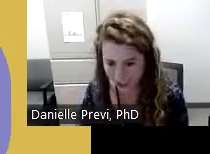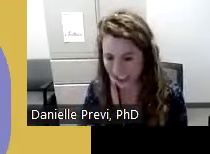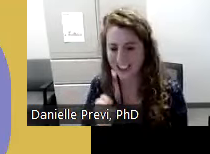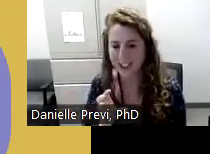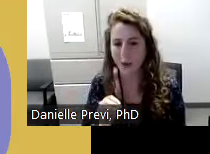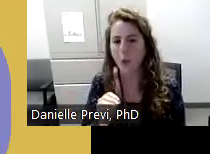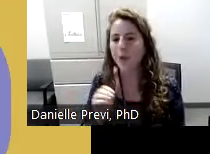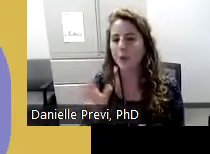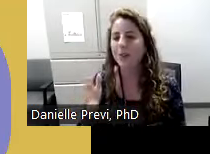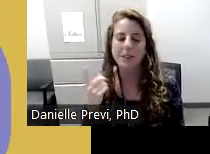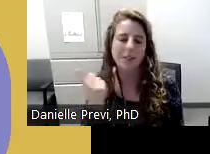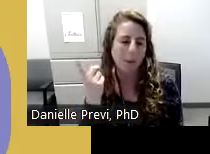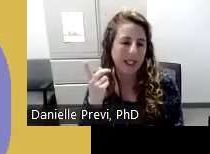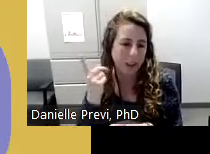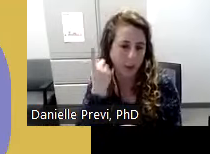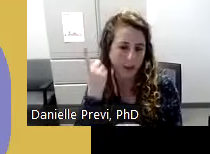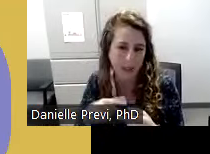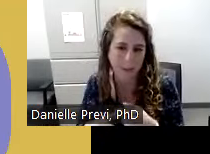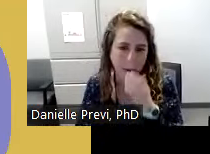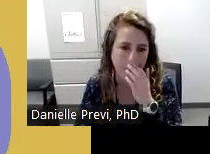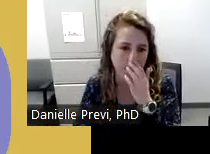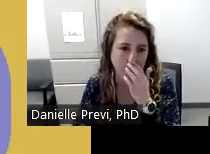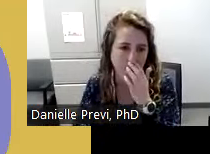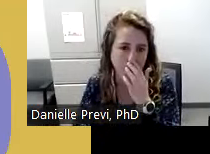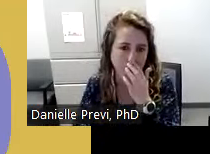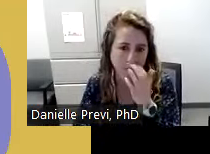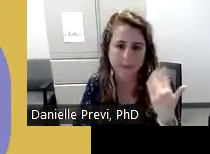I miss too much information. So that's something to consider